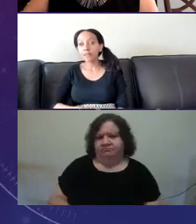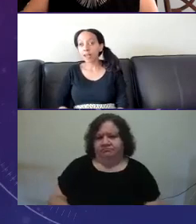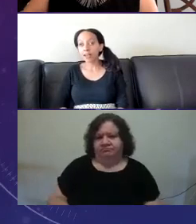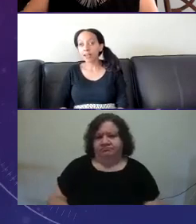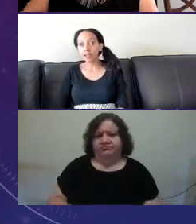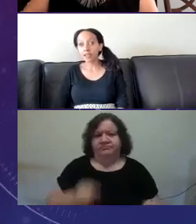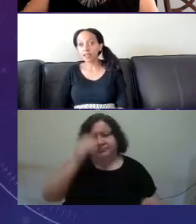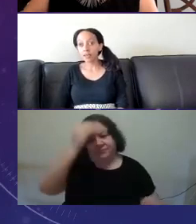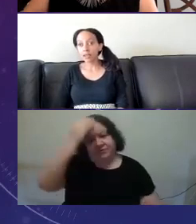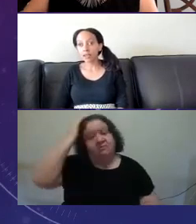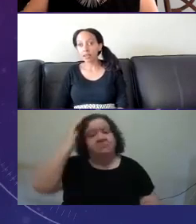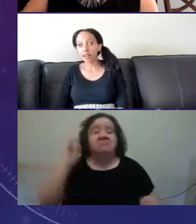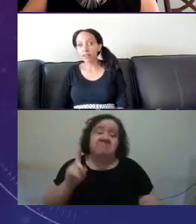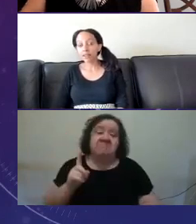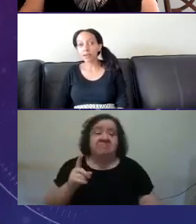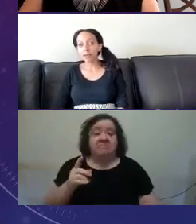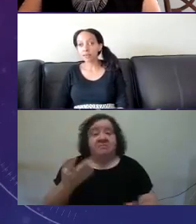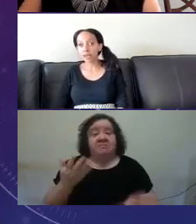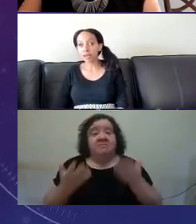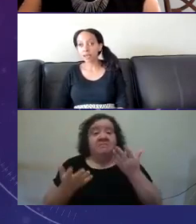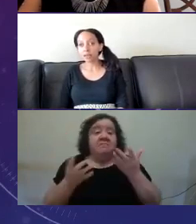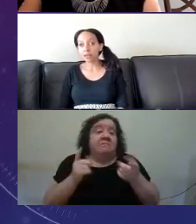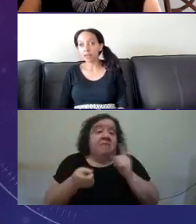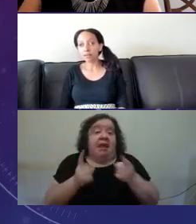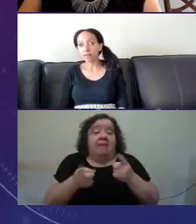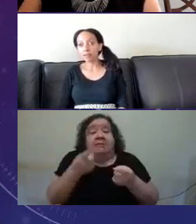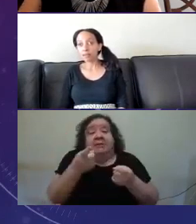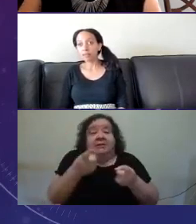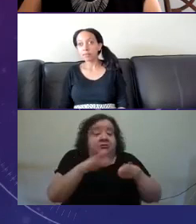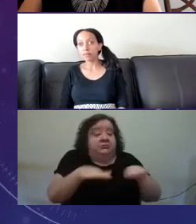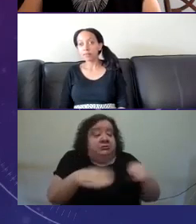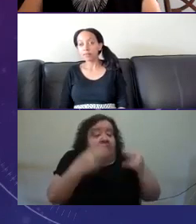it's another meter to read and rain I